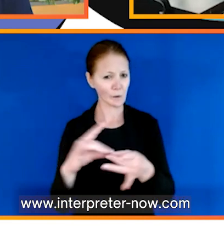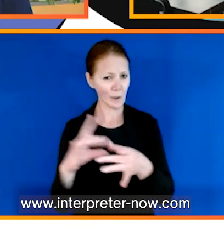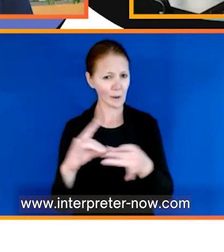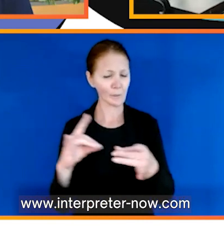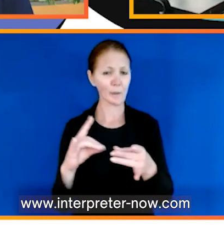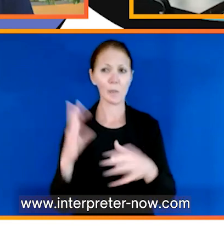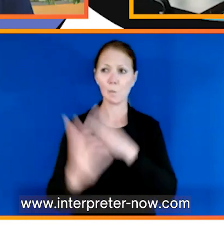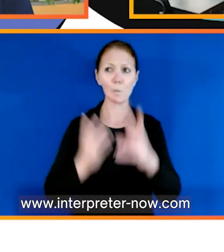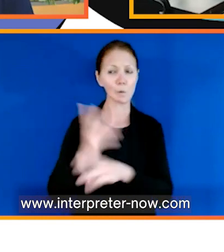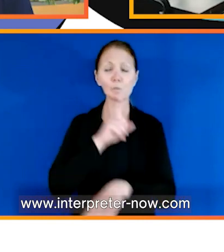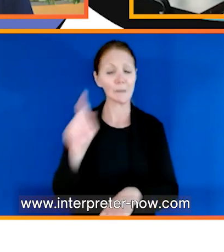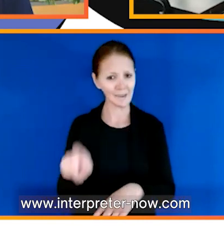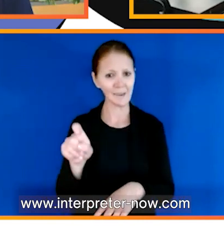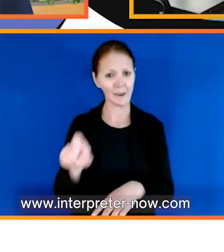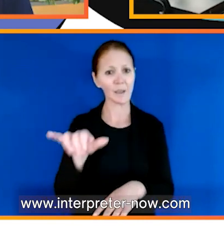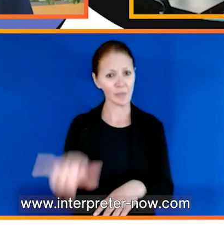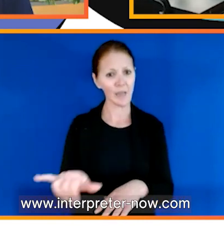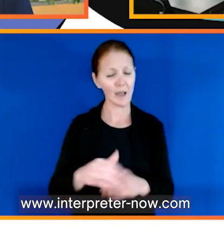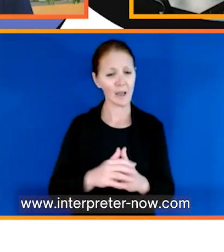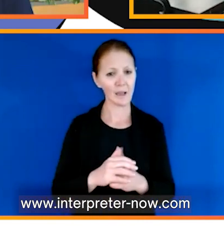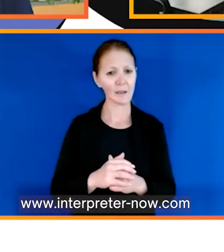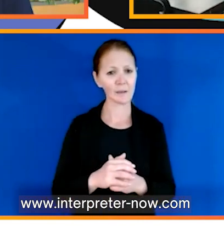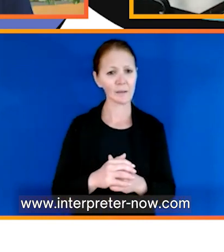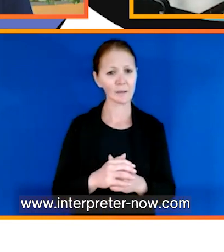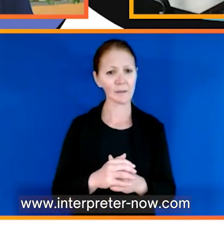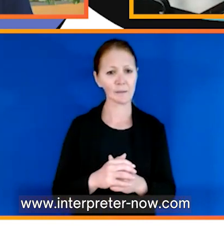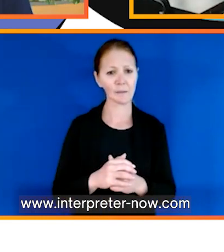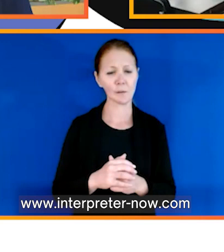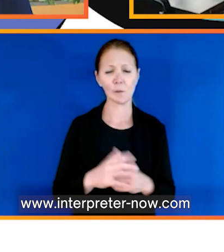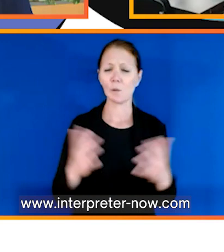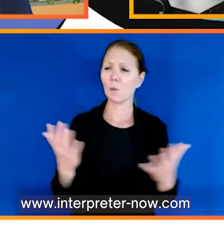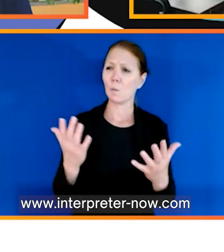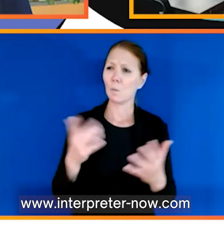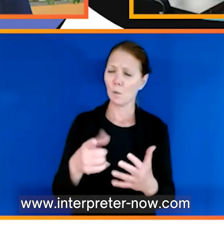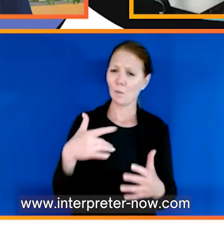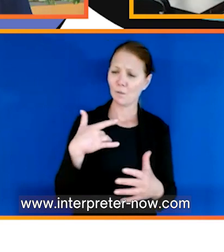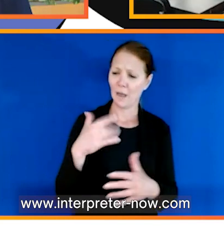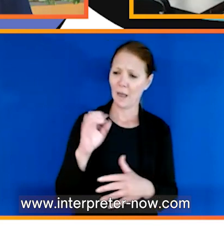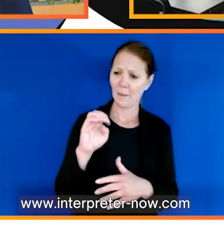and also take the courses that you just talked about, and the world needs it.